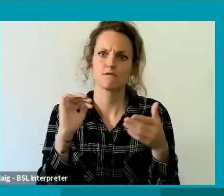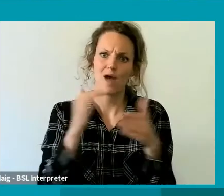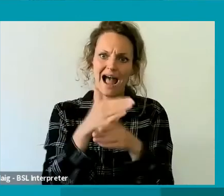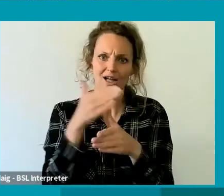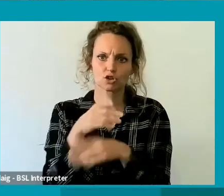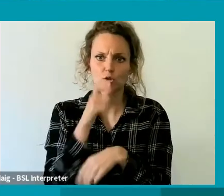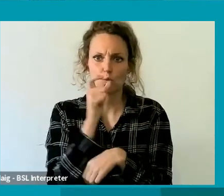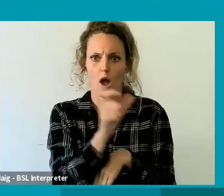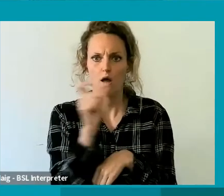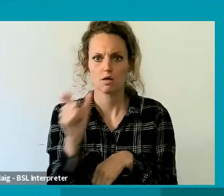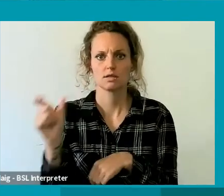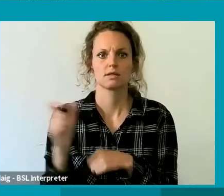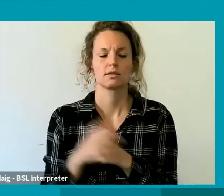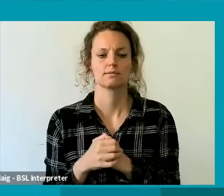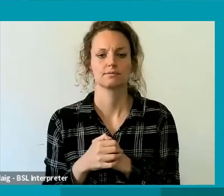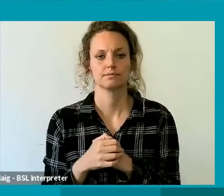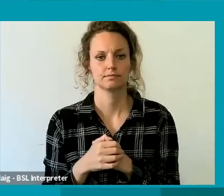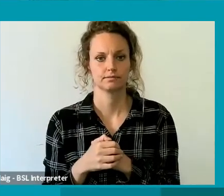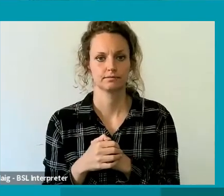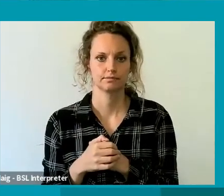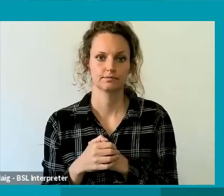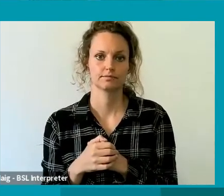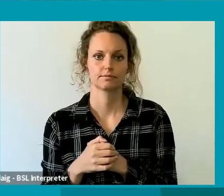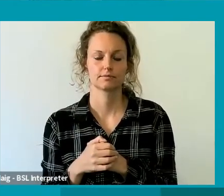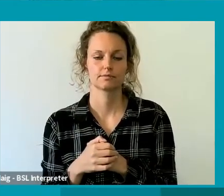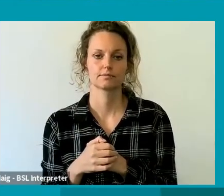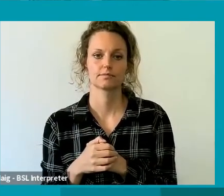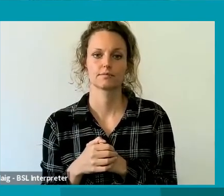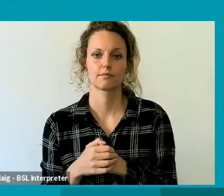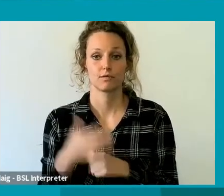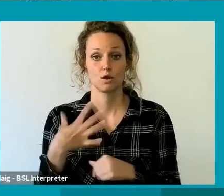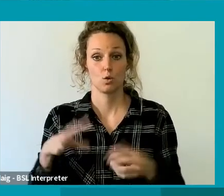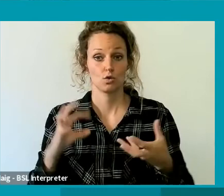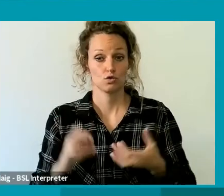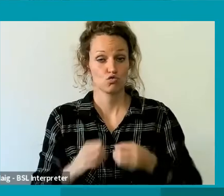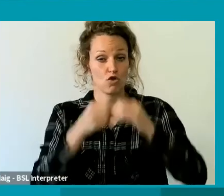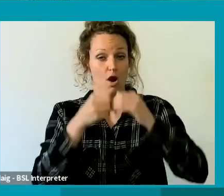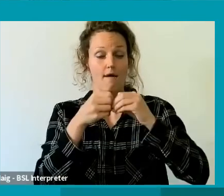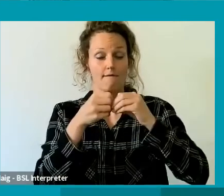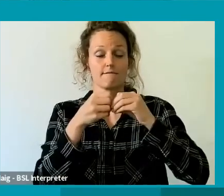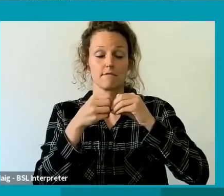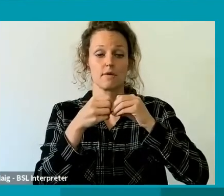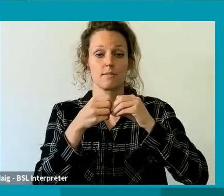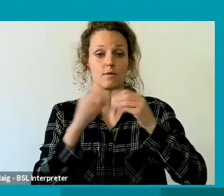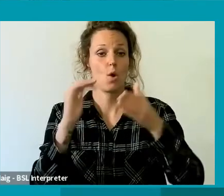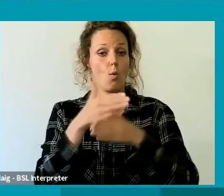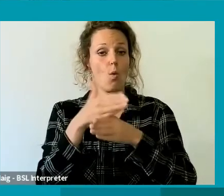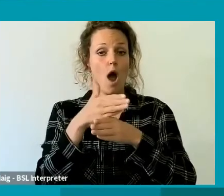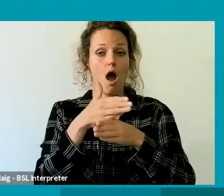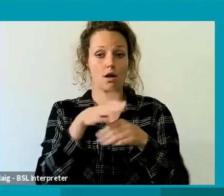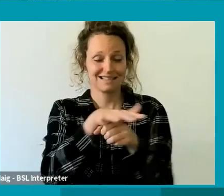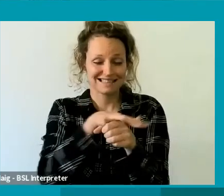And you want to craft that work section into little mini success stories.